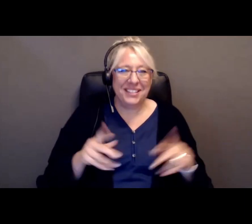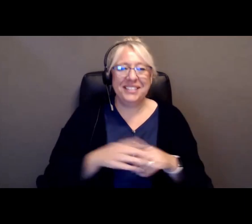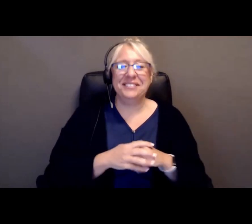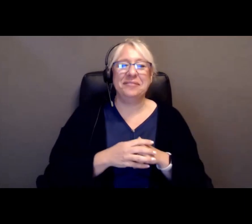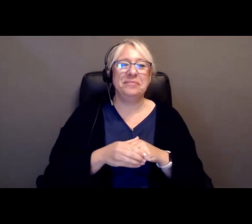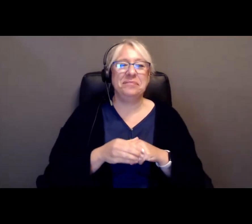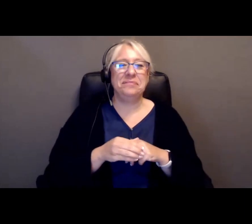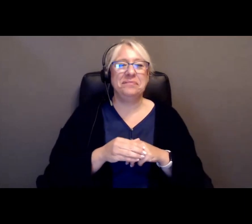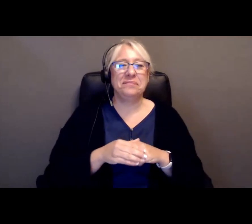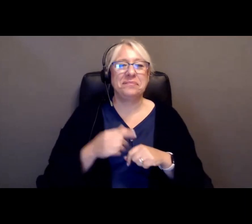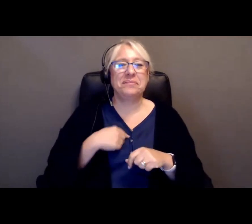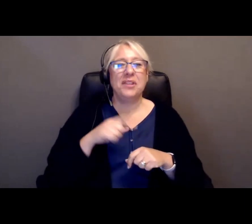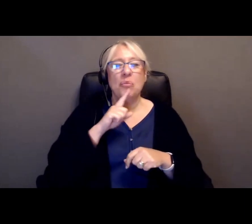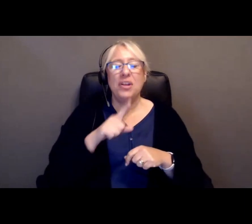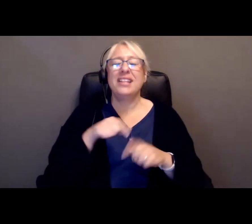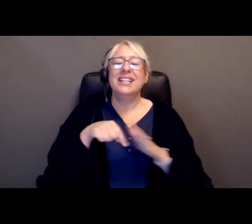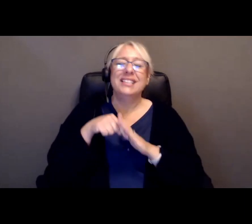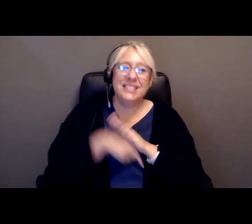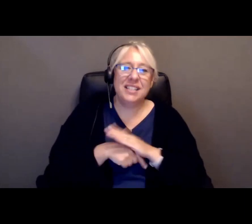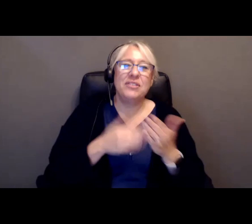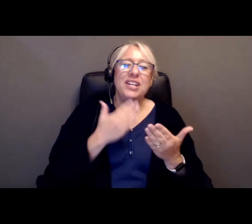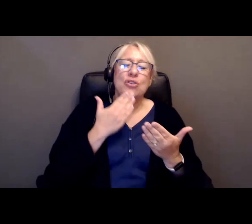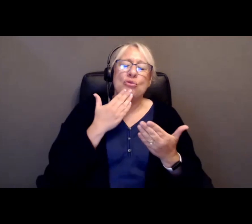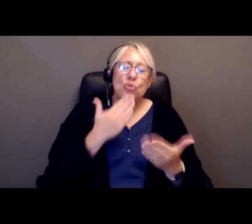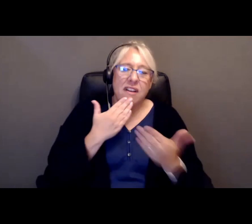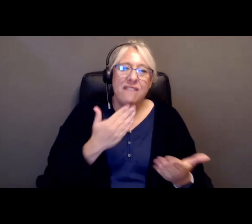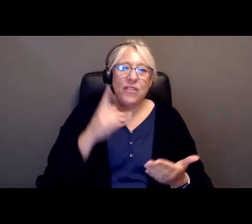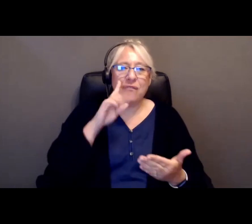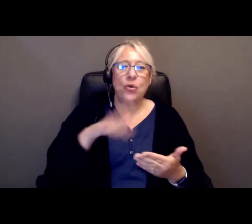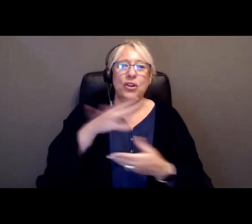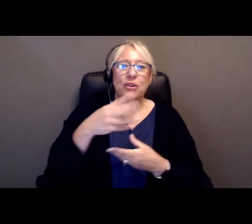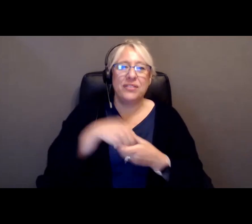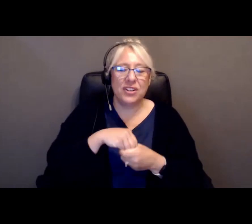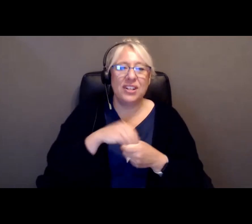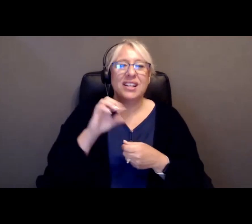so deeply grateful for these contributions, even when Maggie is self-deprecating because